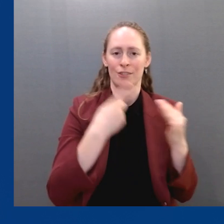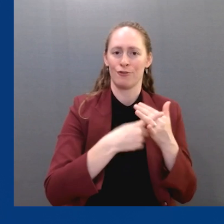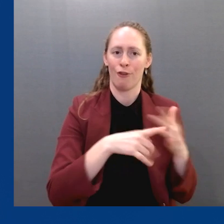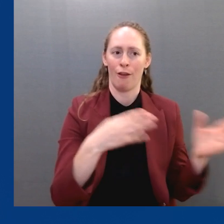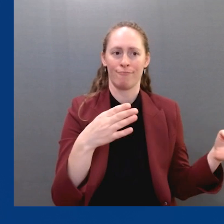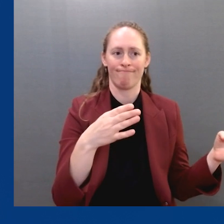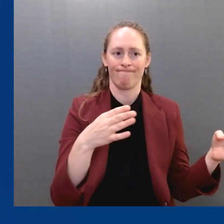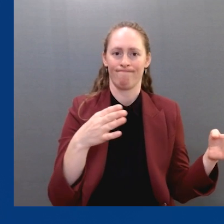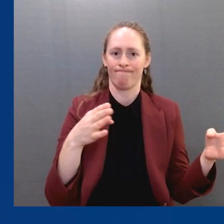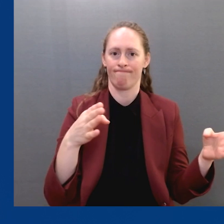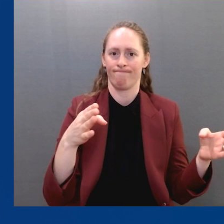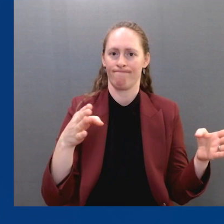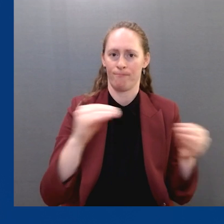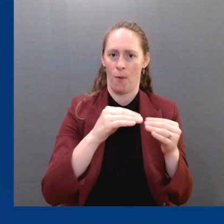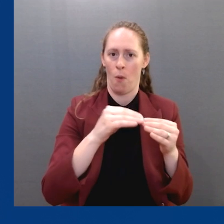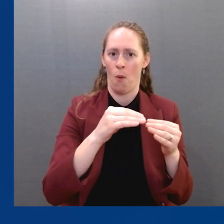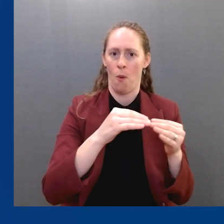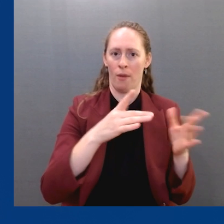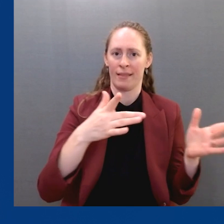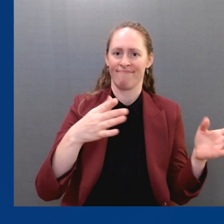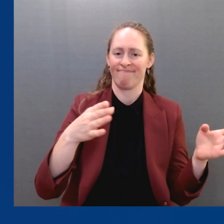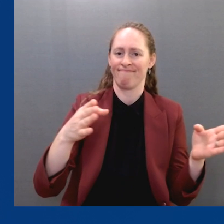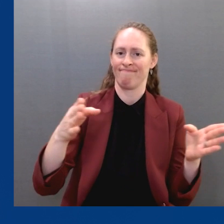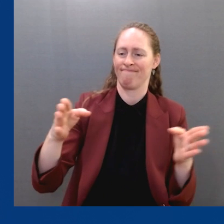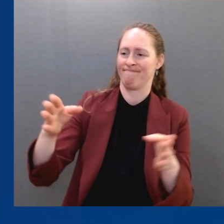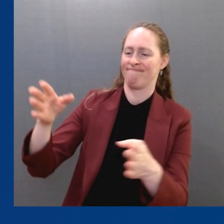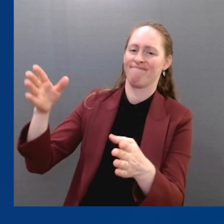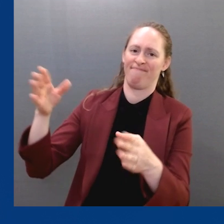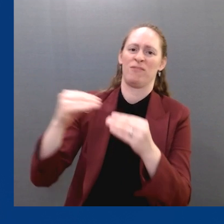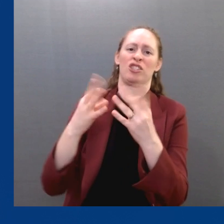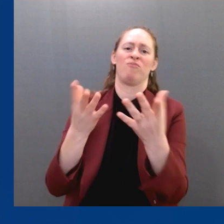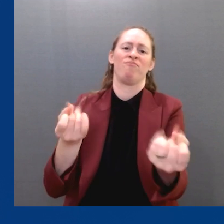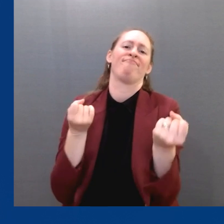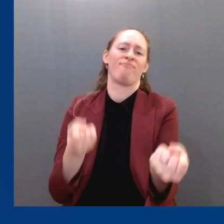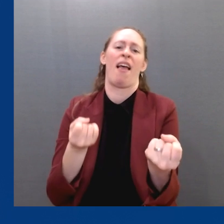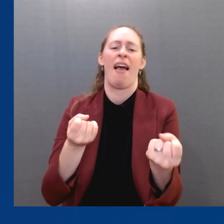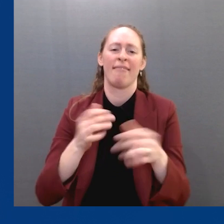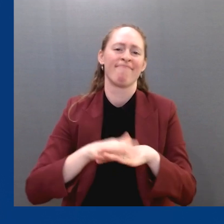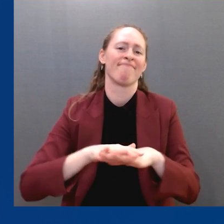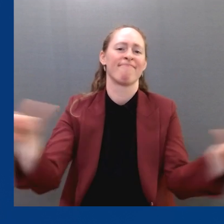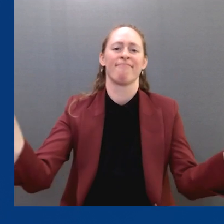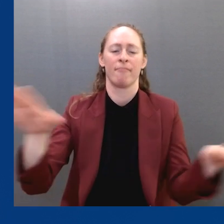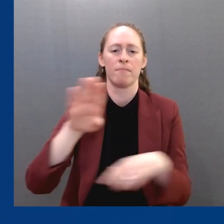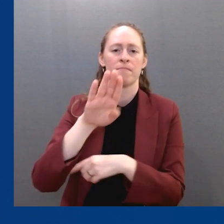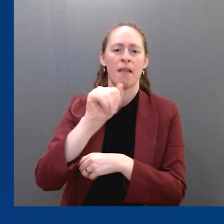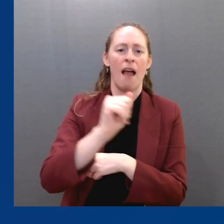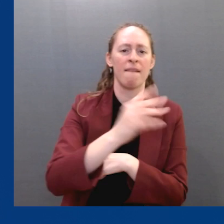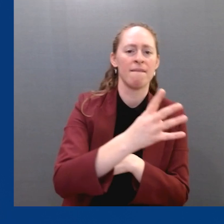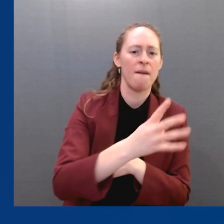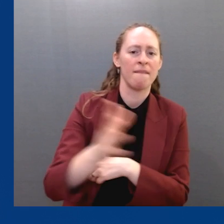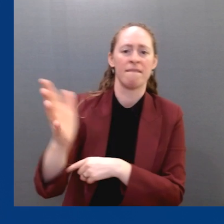BA-5 such that now shown on this slide, it's about 70 percent total,